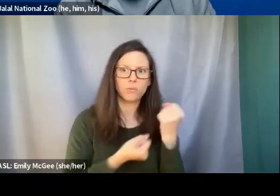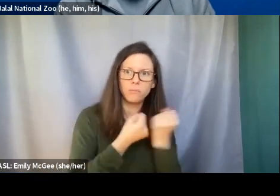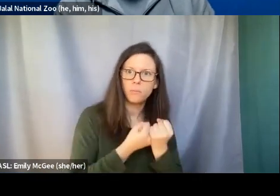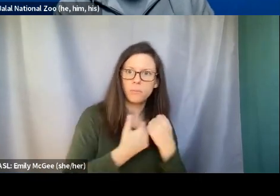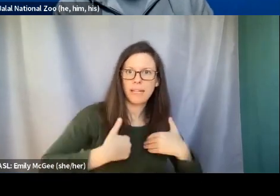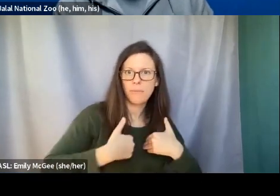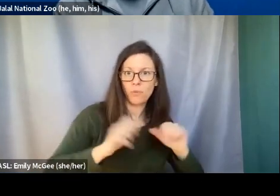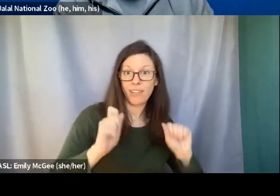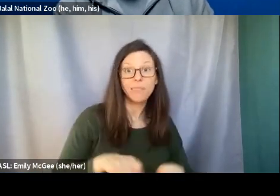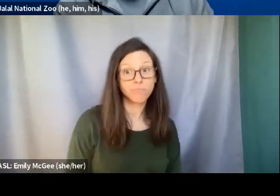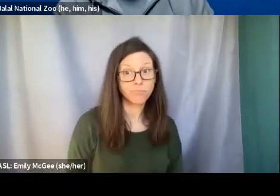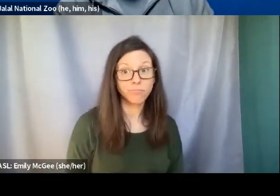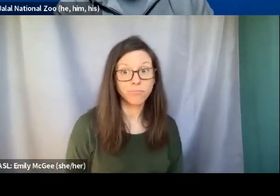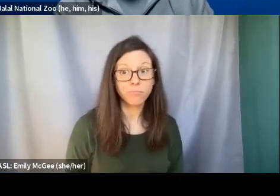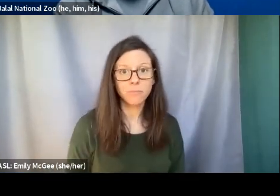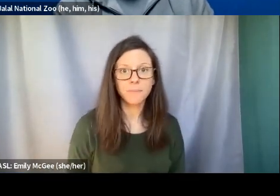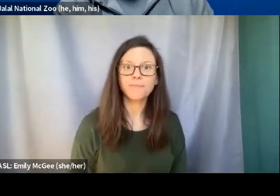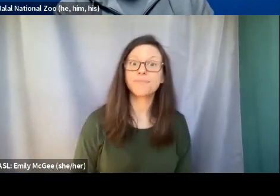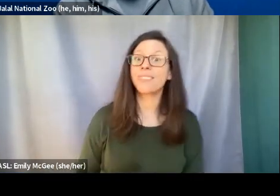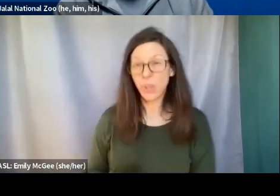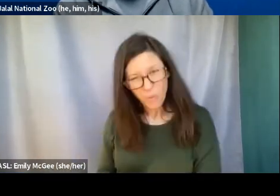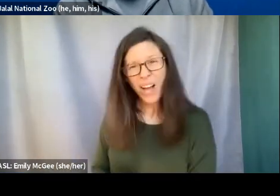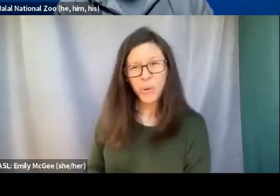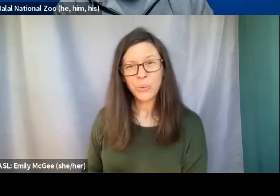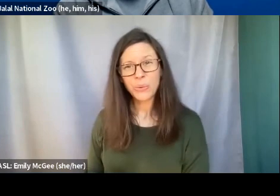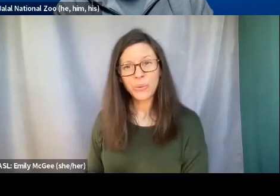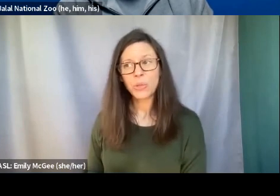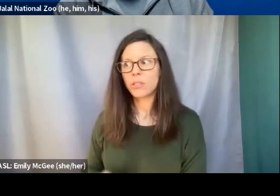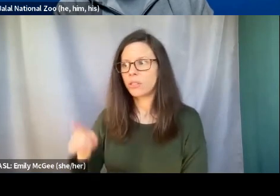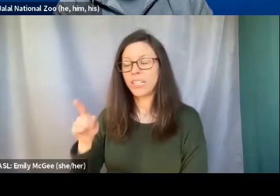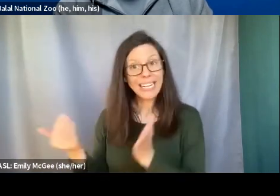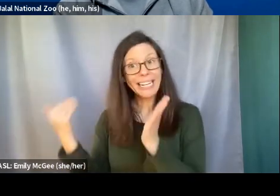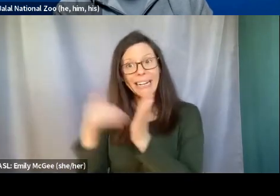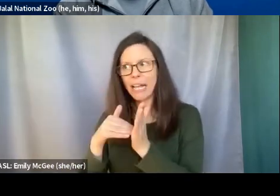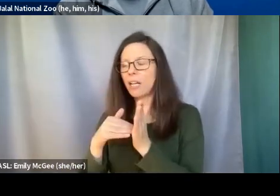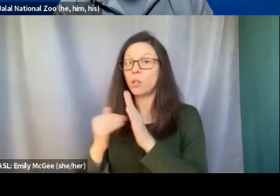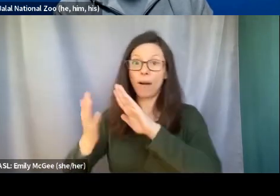Shellie: Great. Again, yeah, so it's operating the systems maintaining the systems and making